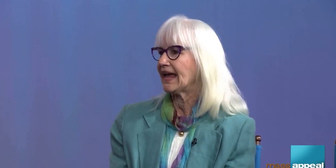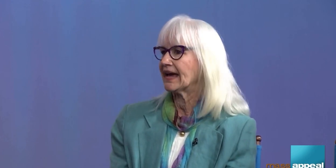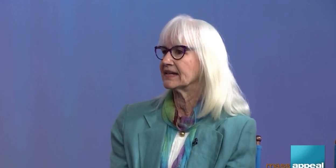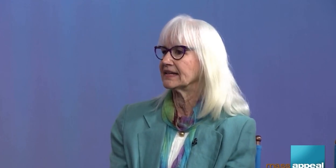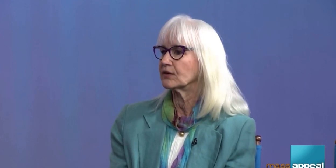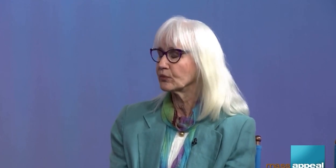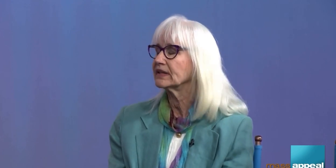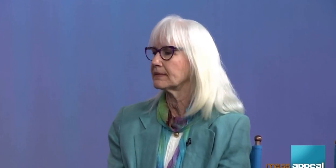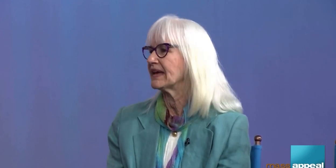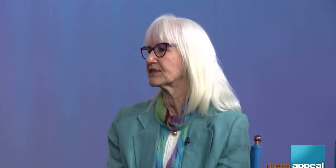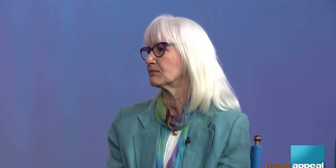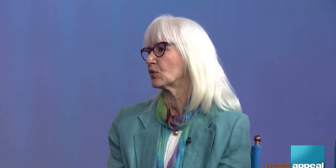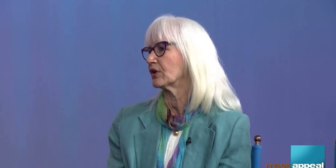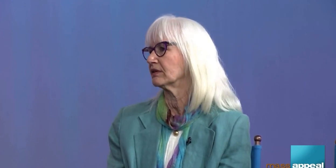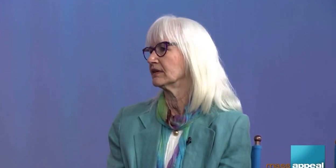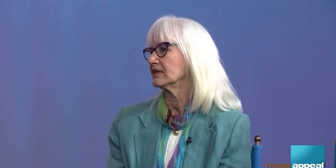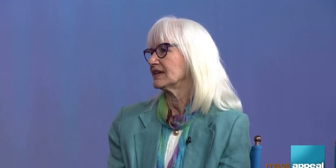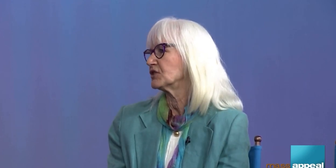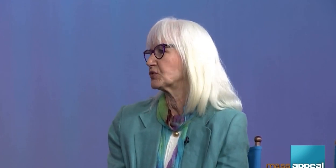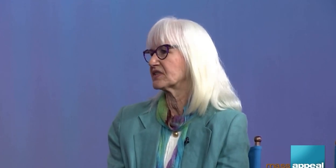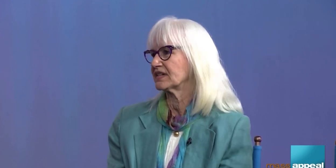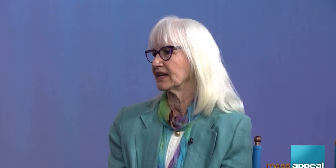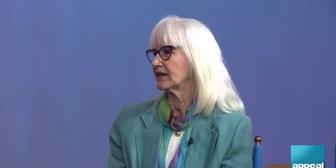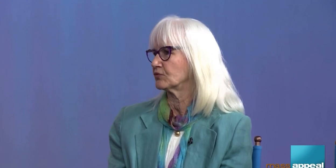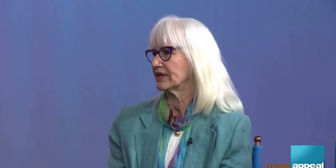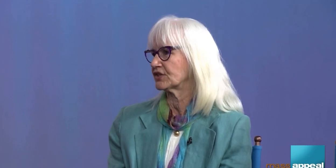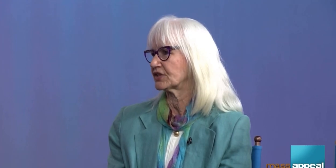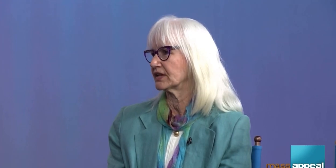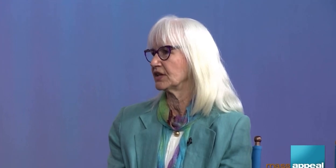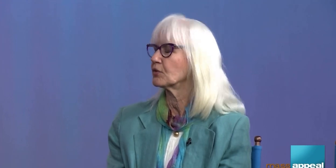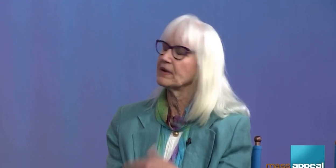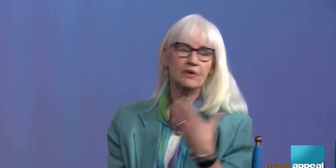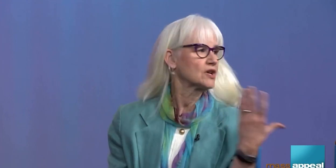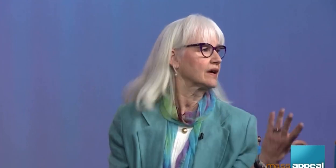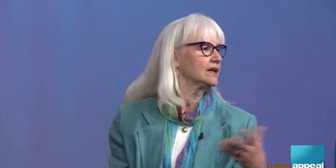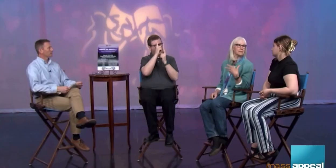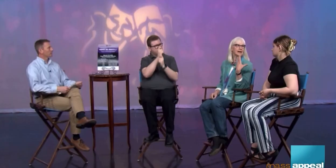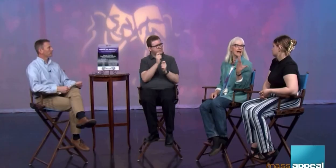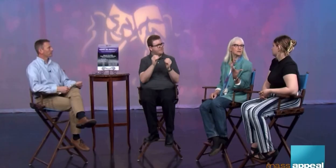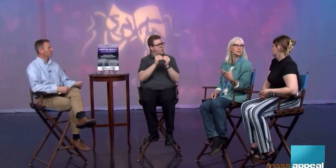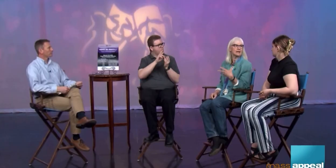and it really makes them more interesting and rich. You know we were talking about how to make